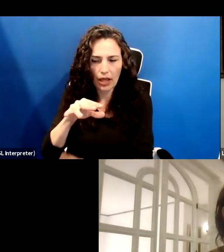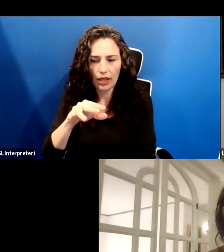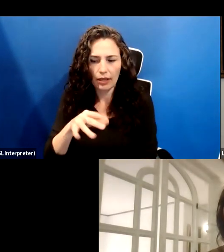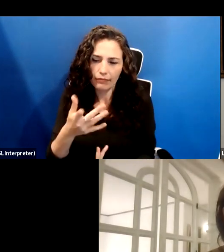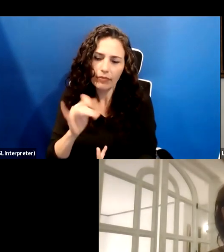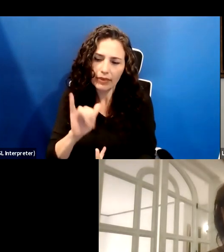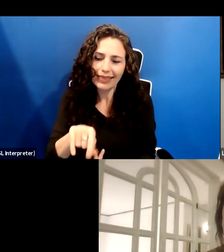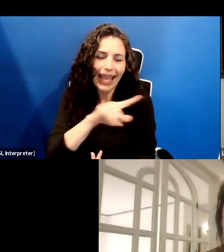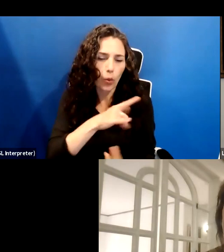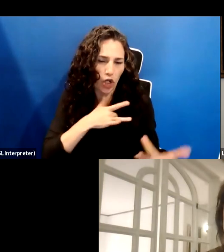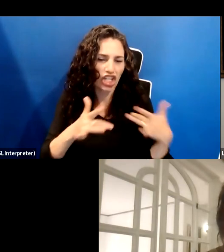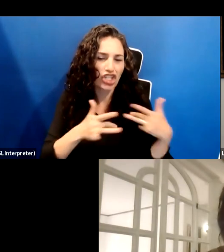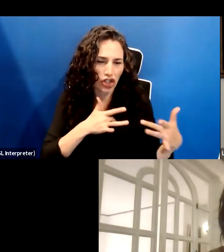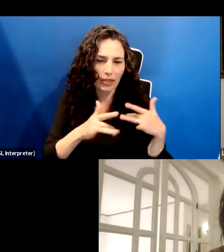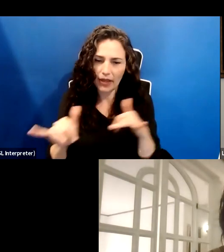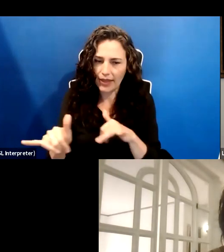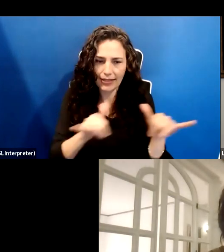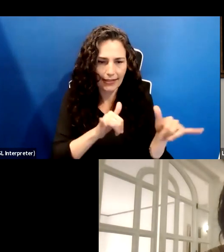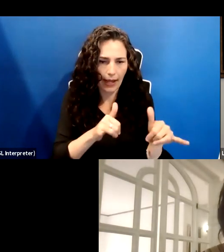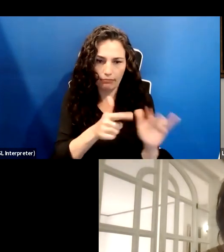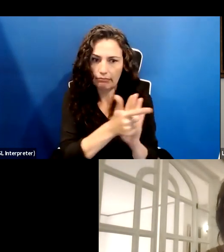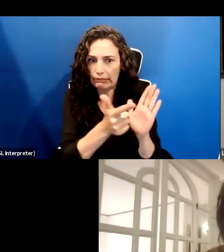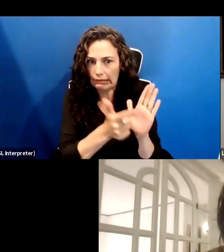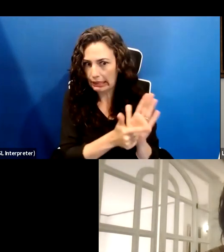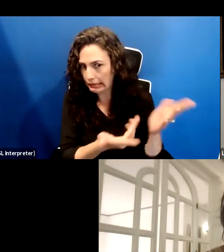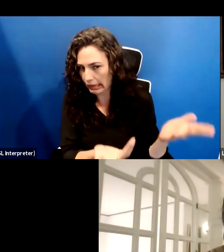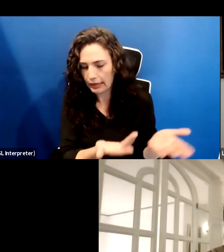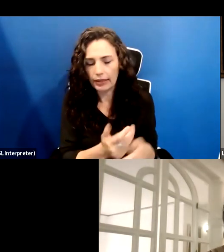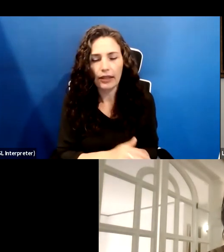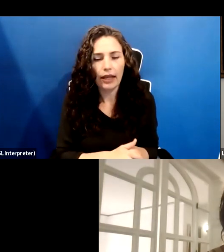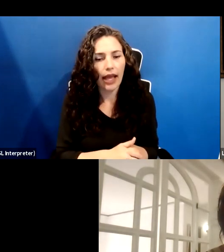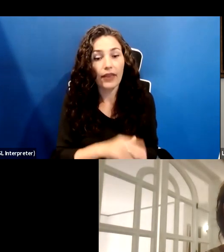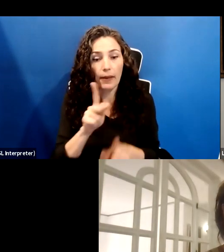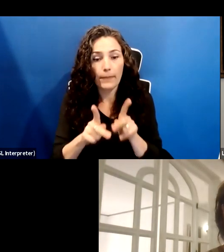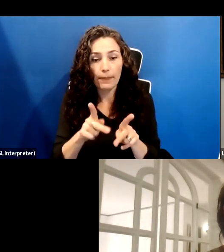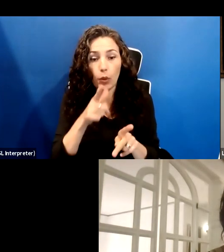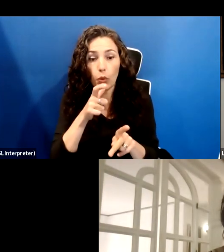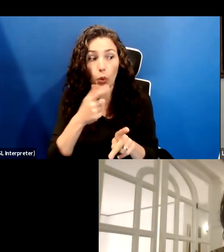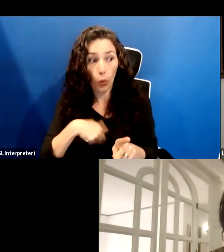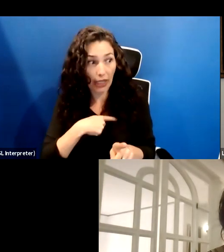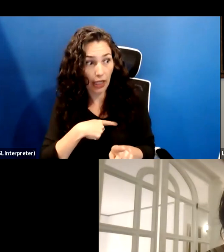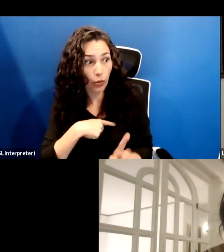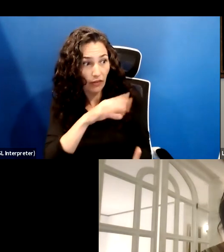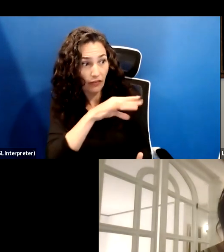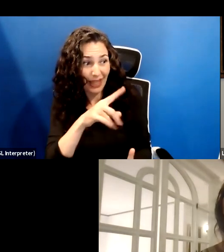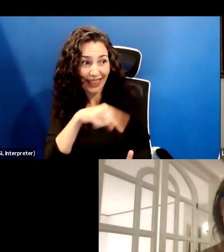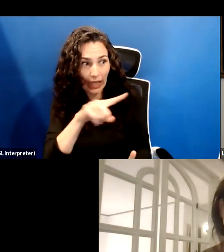And they obviously were putting themselves on the line. The people that we're following were putting themselves on the line way more than we were.